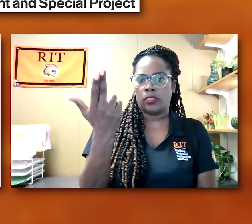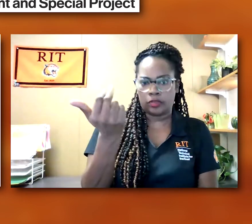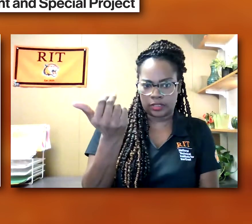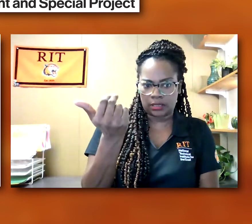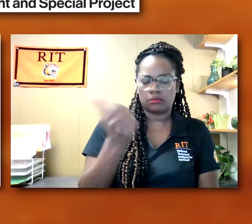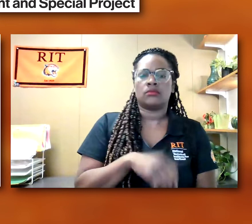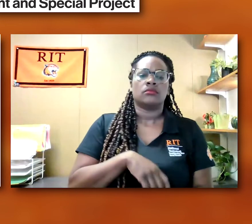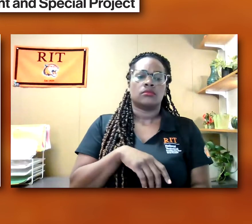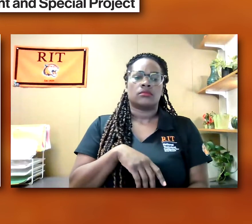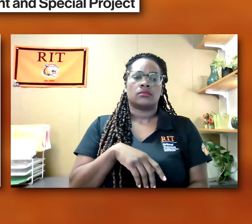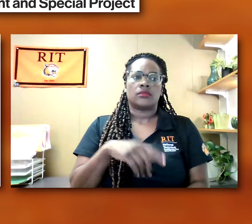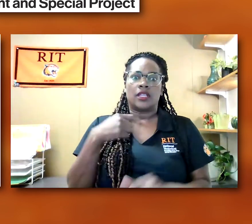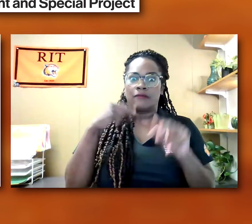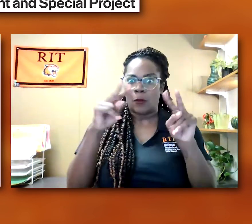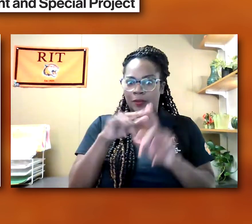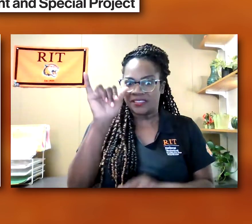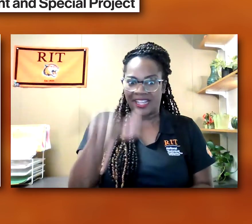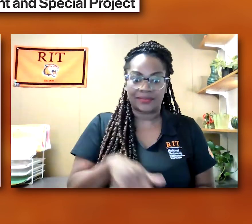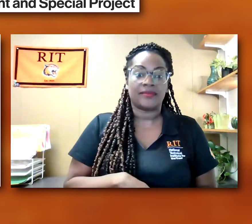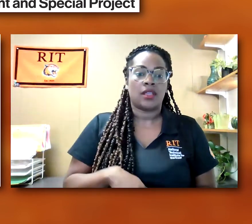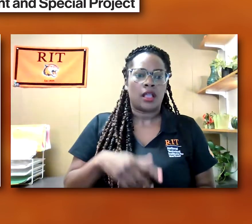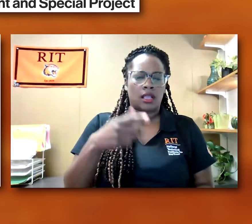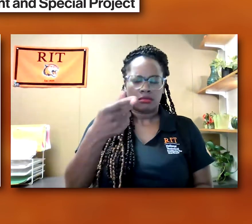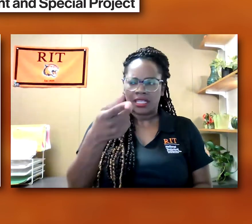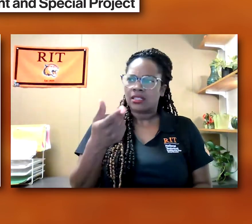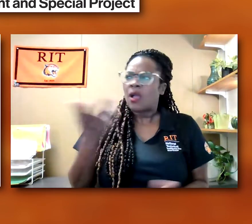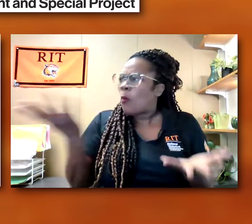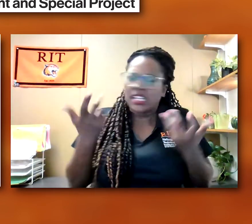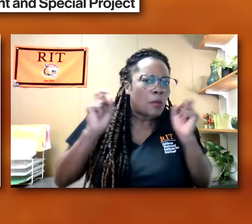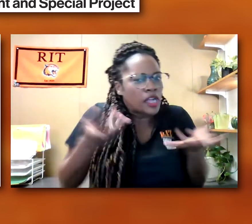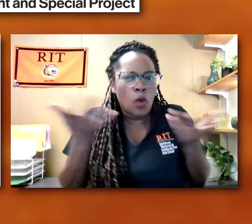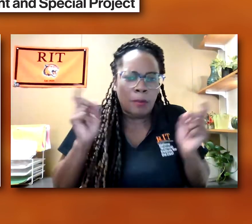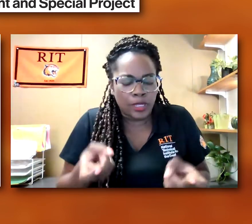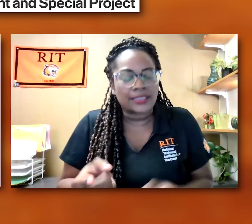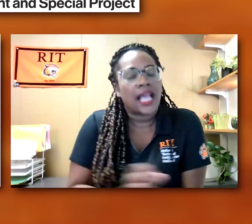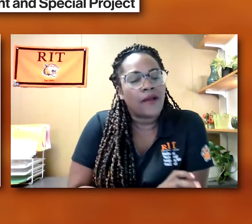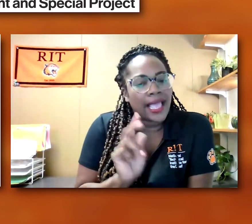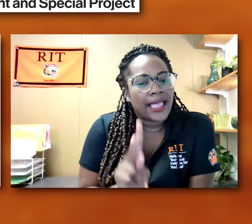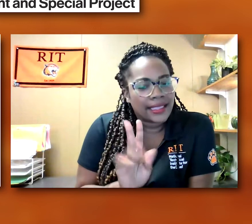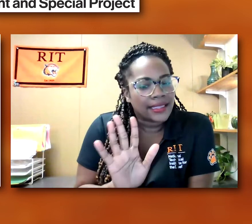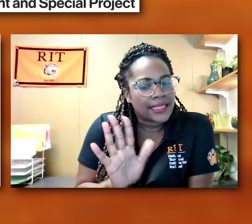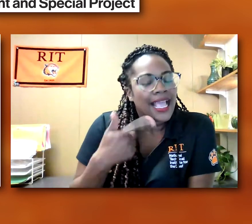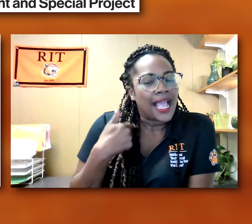We'll select 3 devices on November 13, and then we'll announce our finalists.